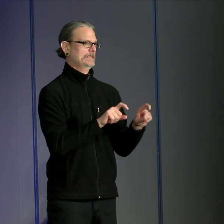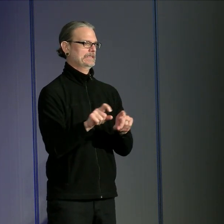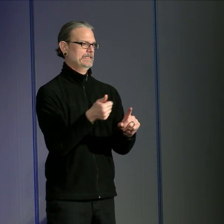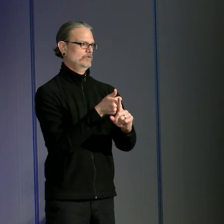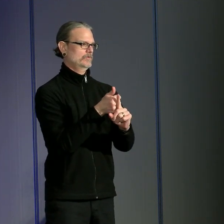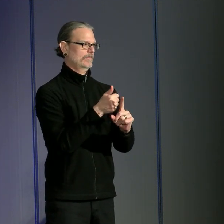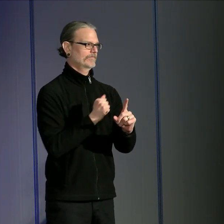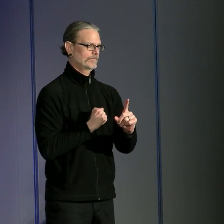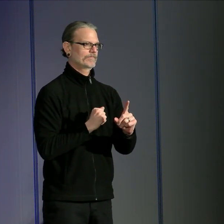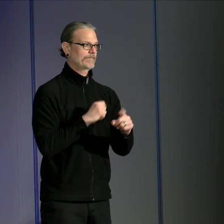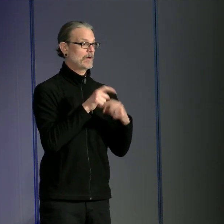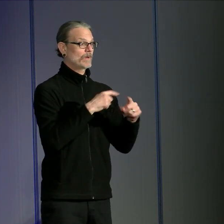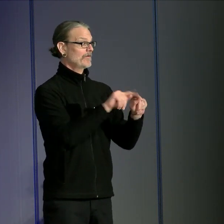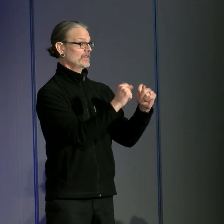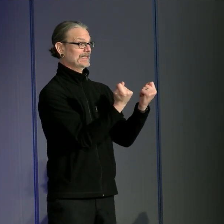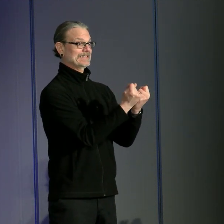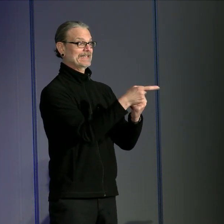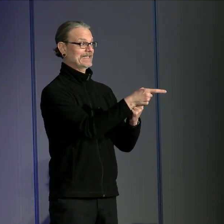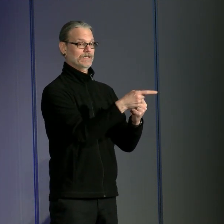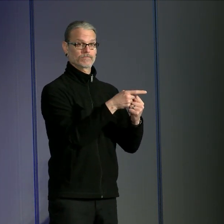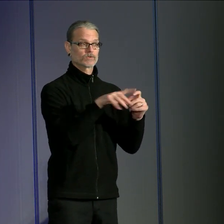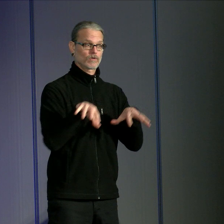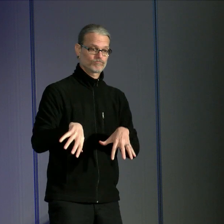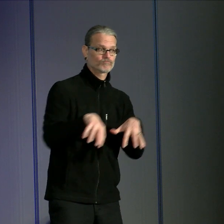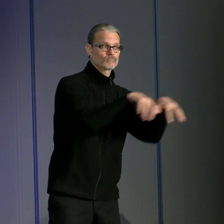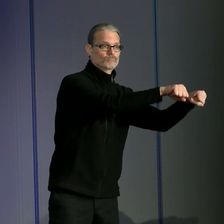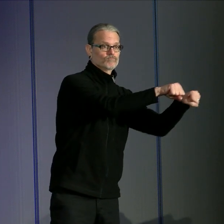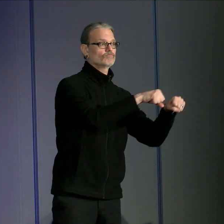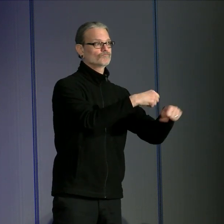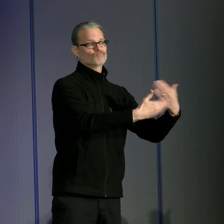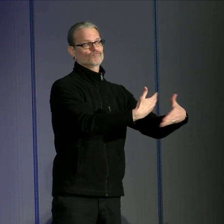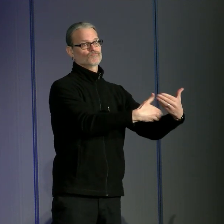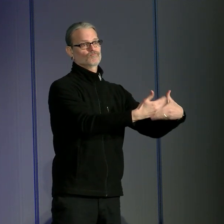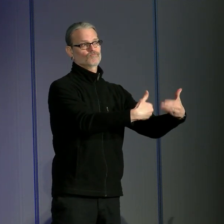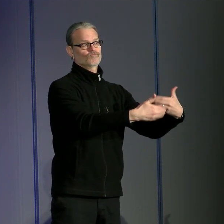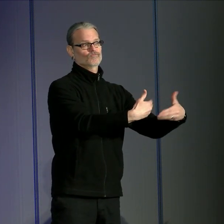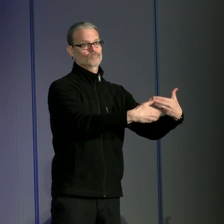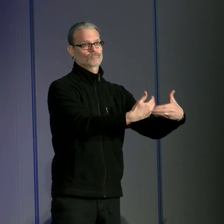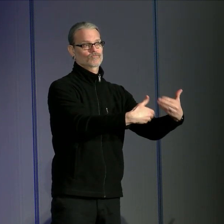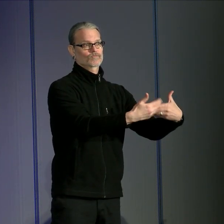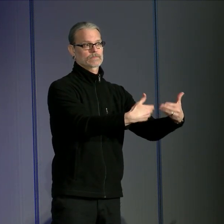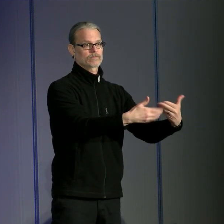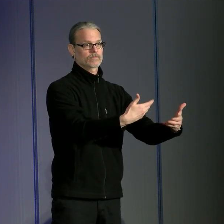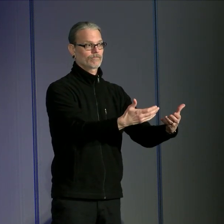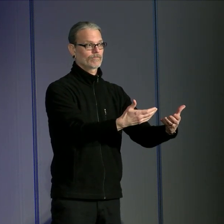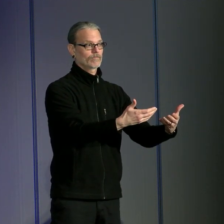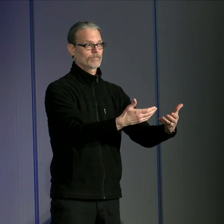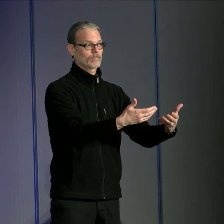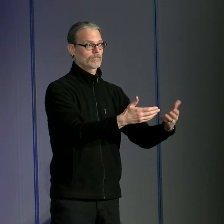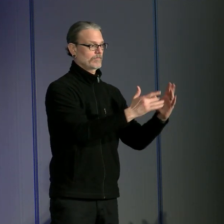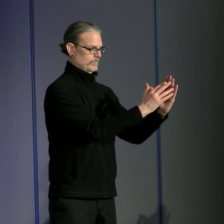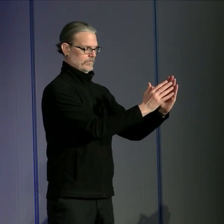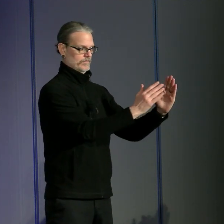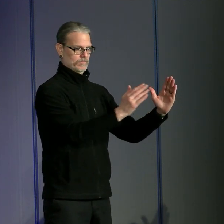And as they do that, and you can introduce them gradually into that, then, again, you're